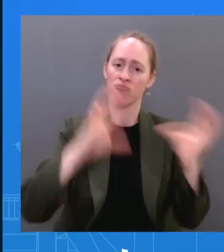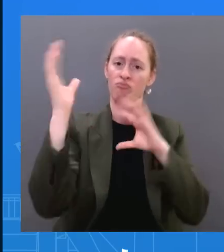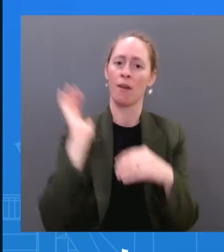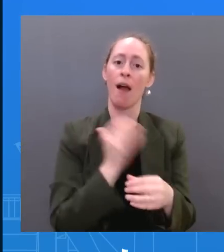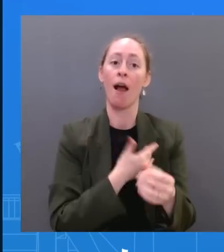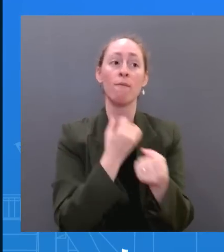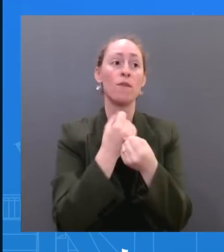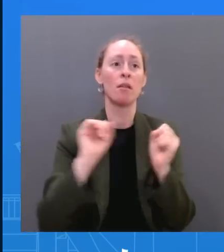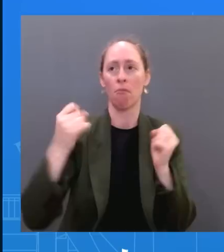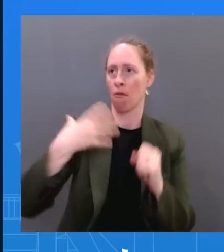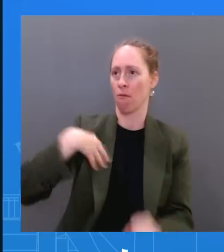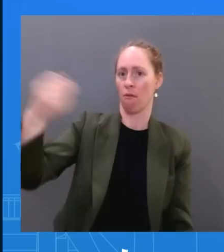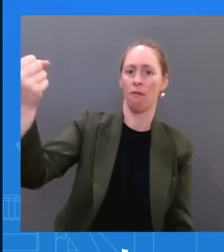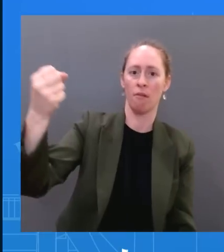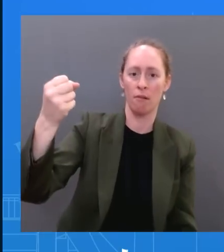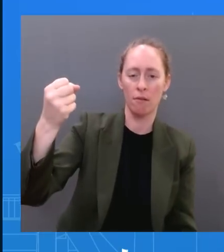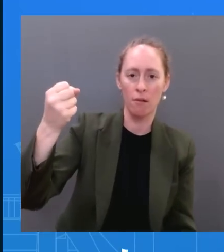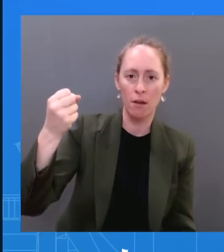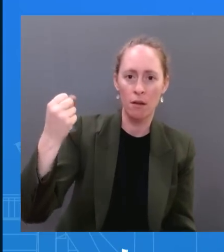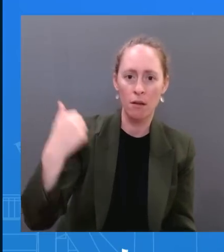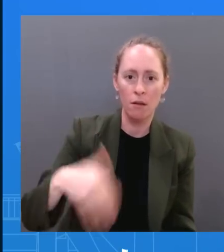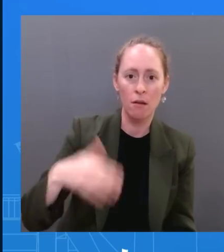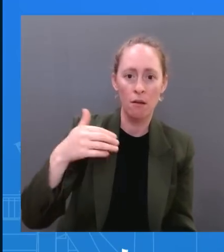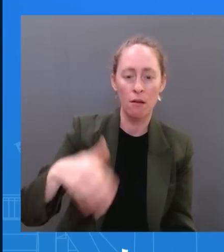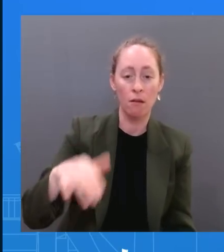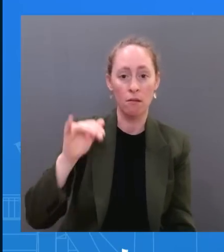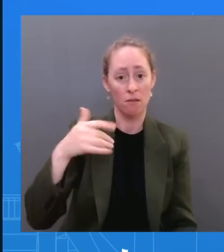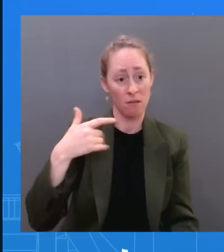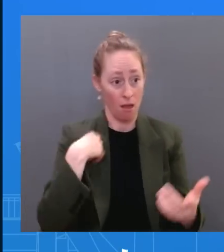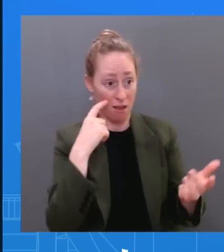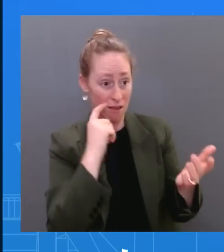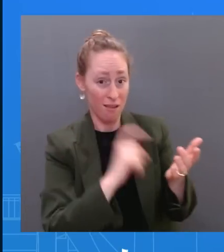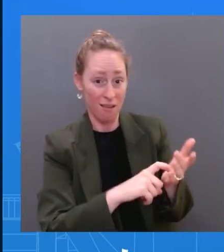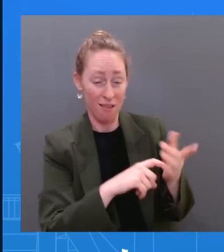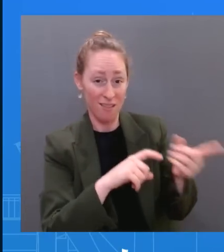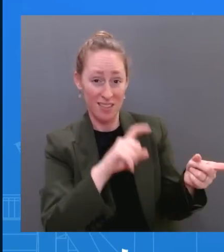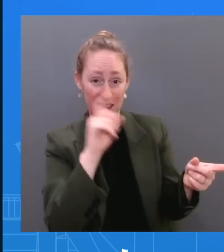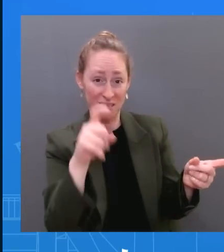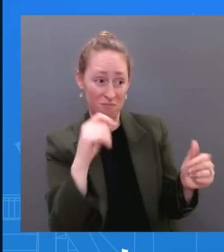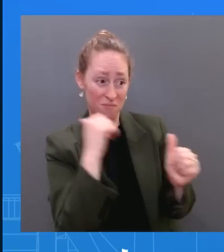is doing everything that they can to deliver for --